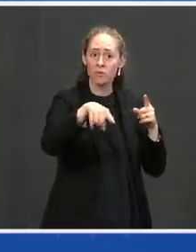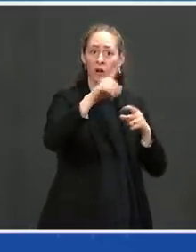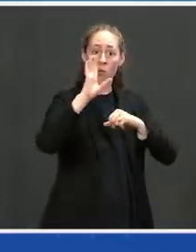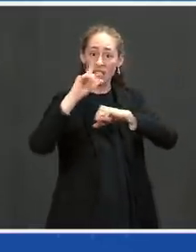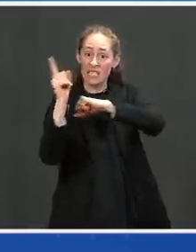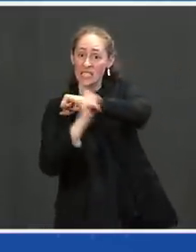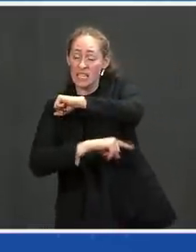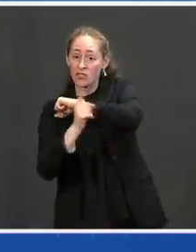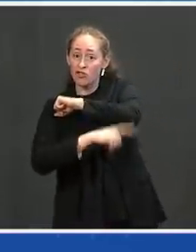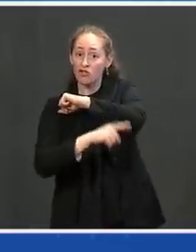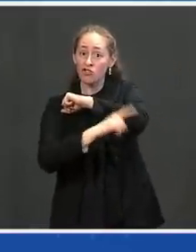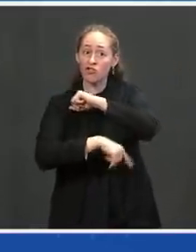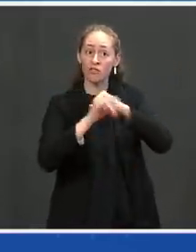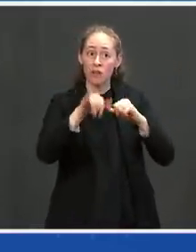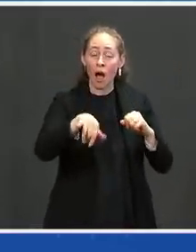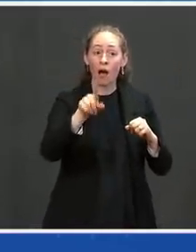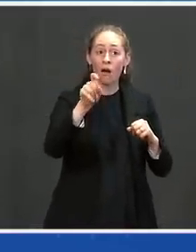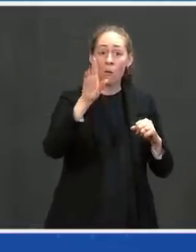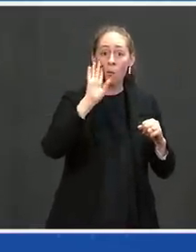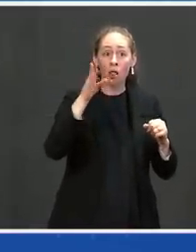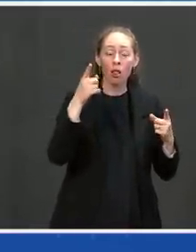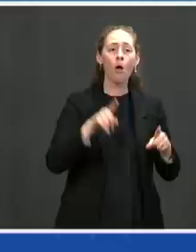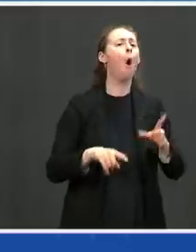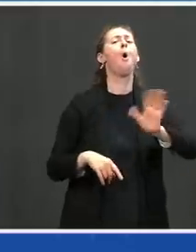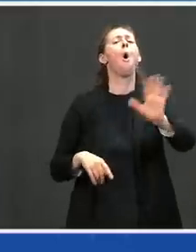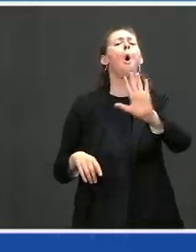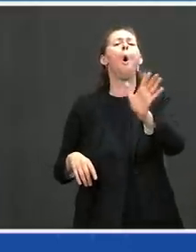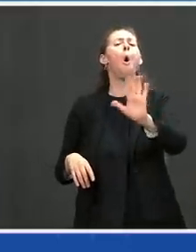we're all on the same page. All on the same page.